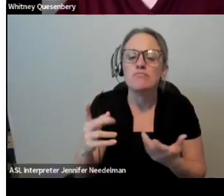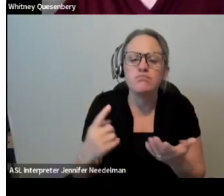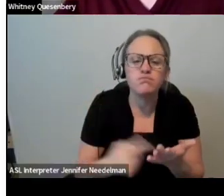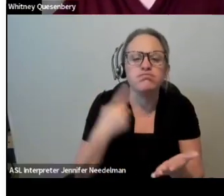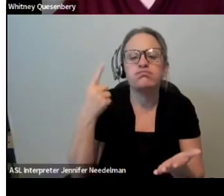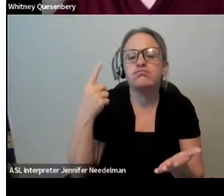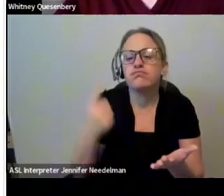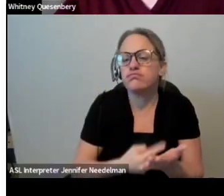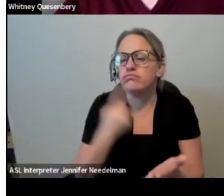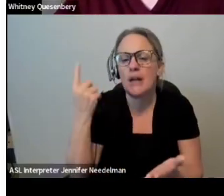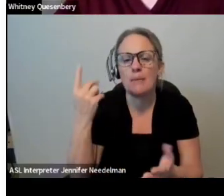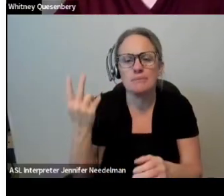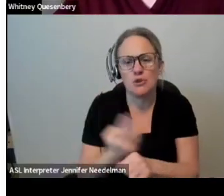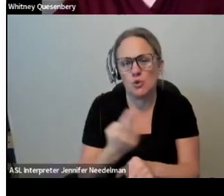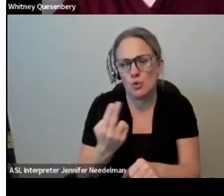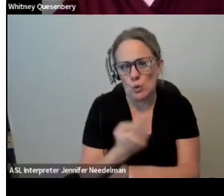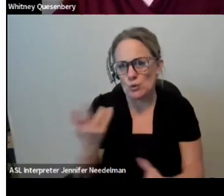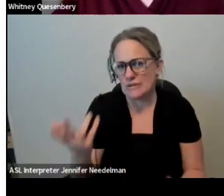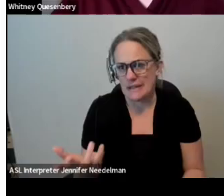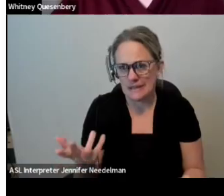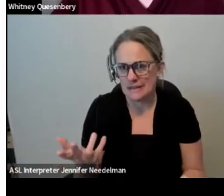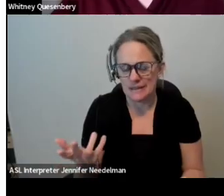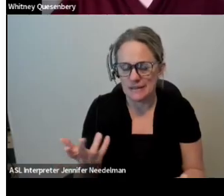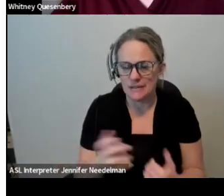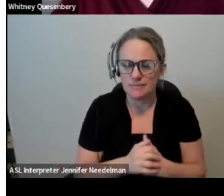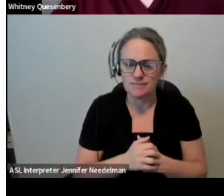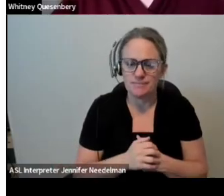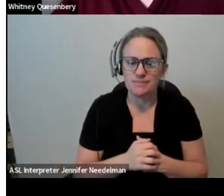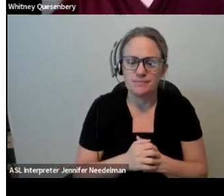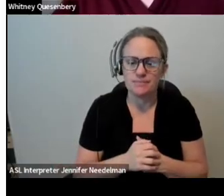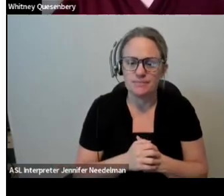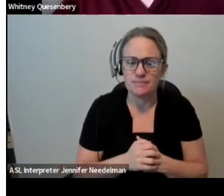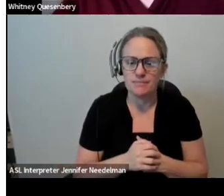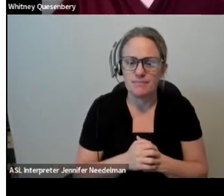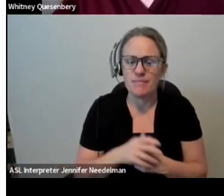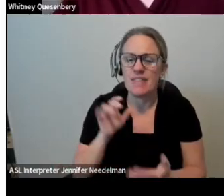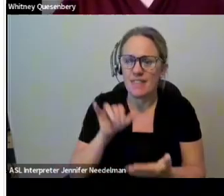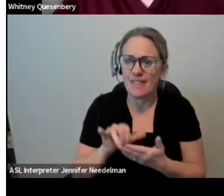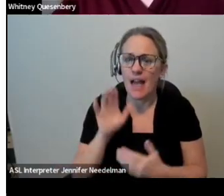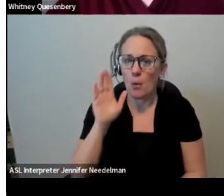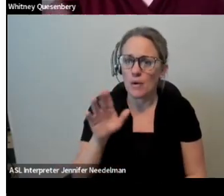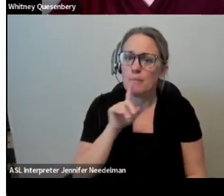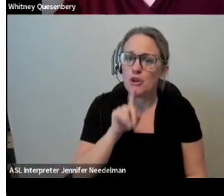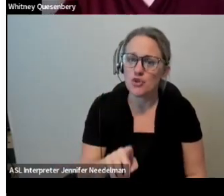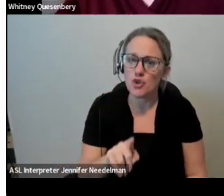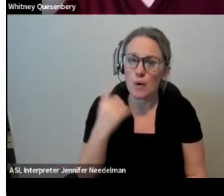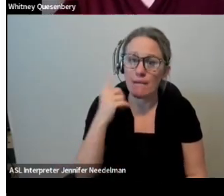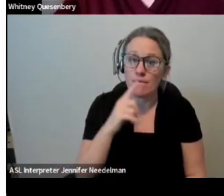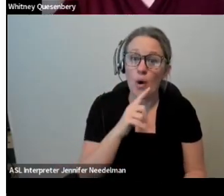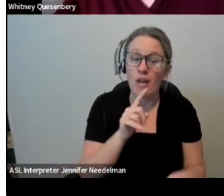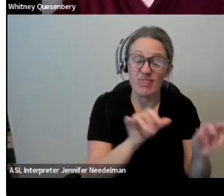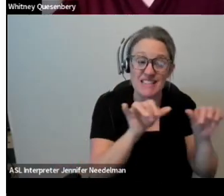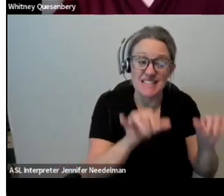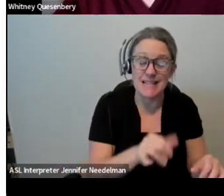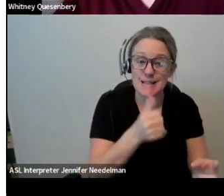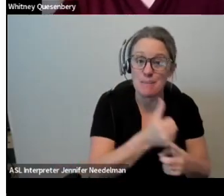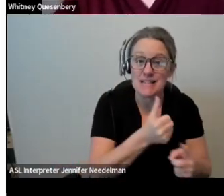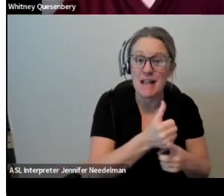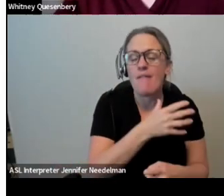of other things or something they do once in a while? And of course that will be true both for the system itself, but also for the task within it.